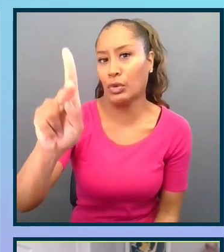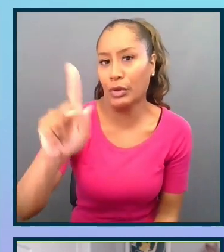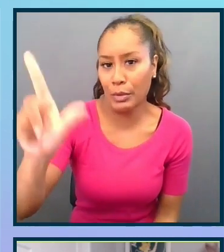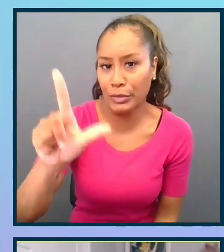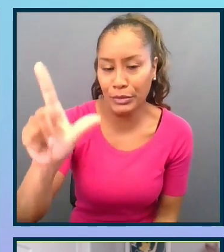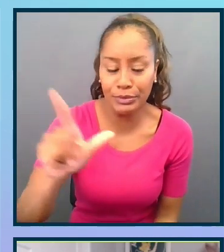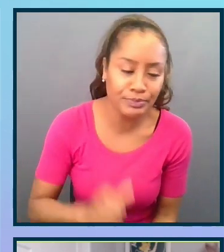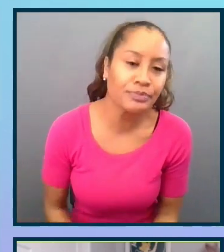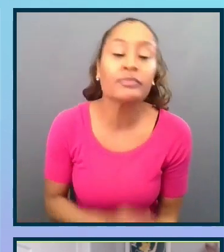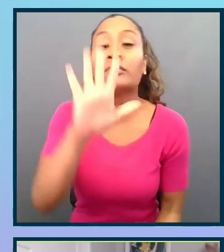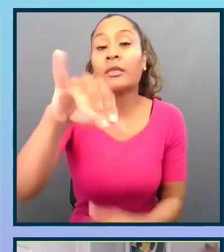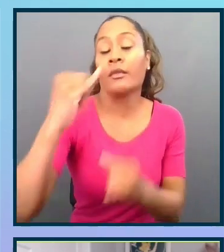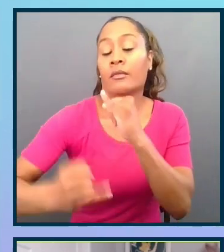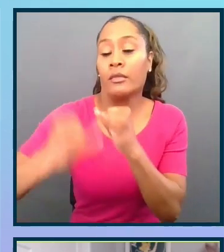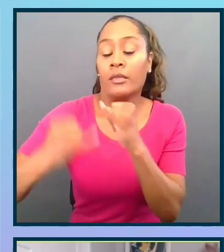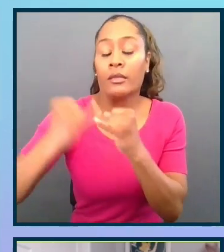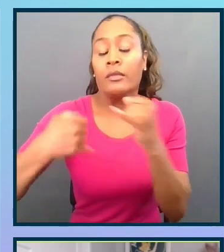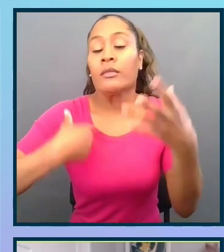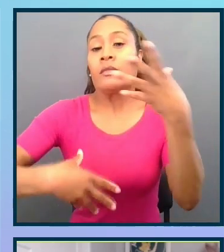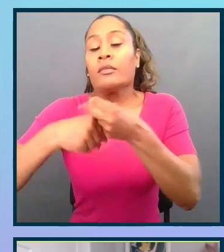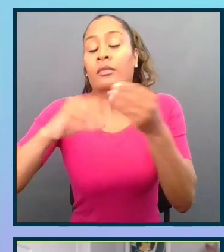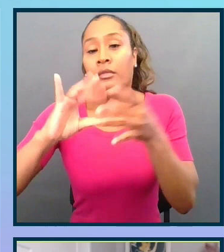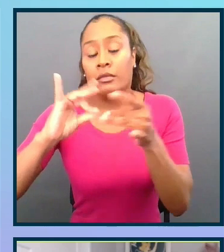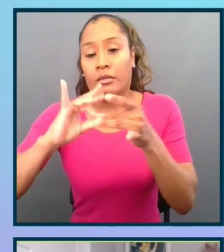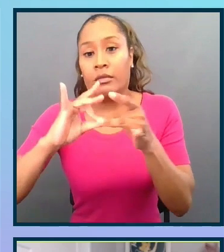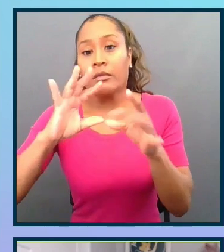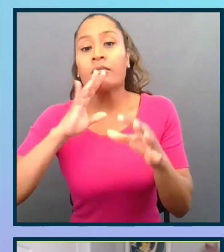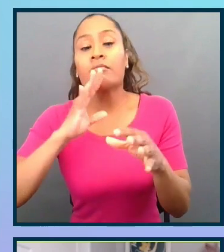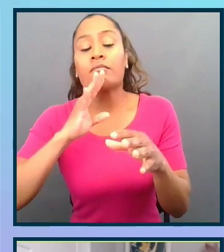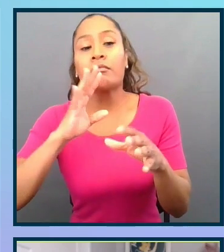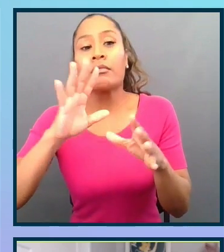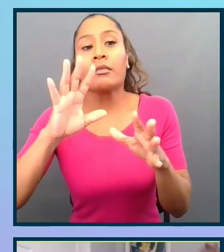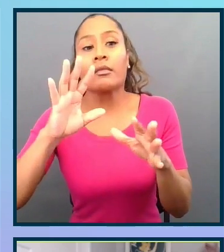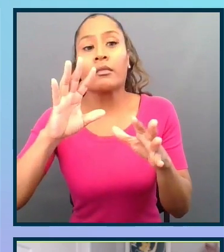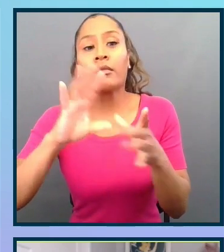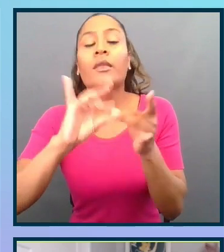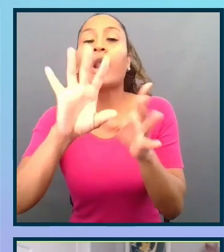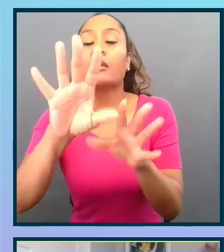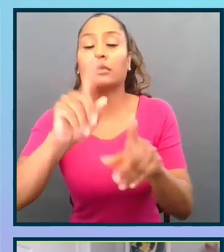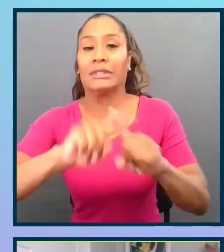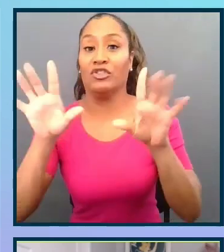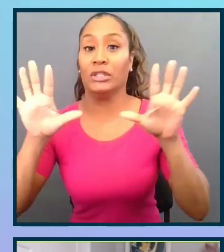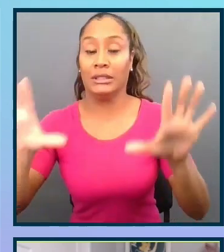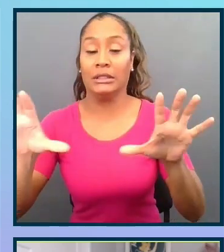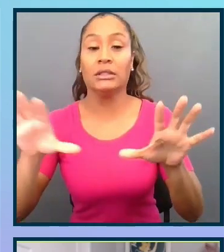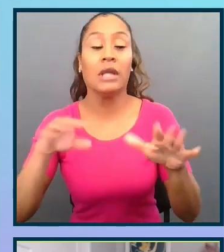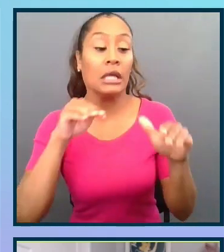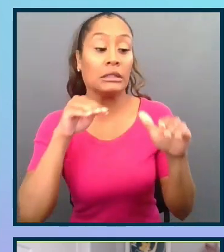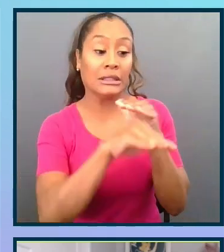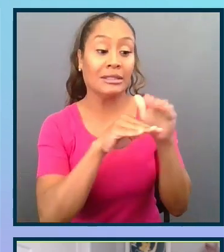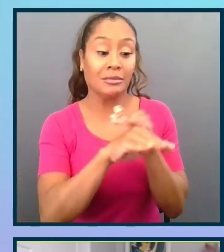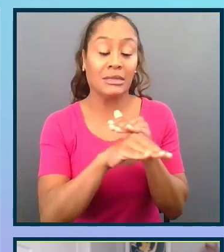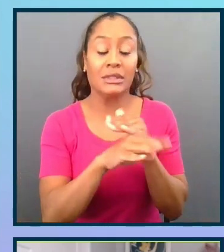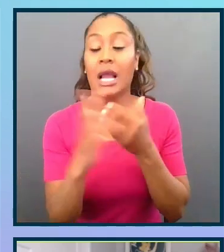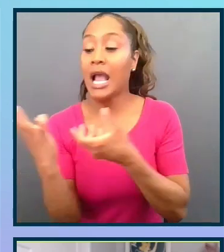(clears throat) The last thing I'd like to mention, is about the difference between accessibility and inclusivity designers.